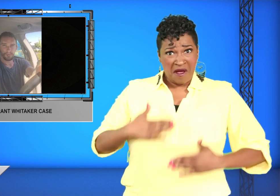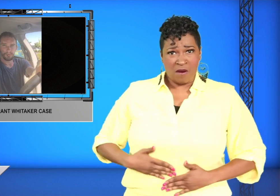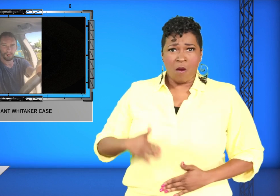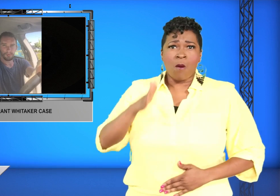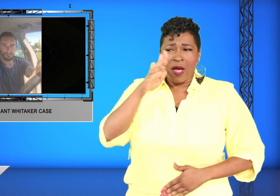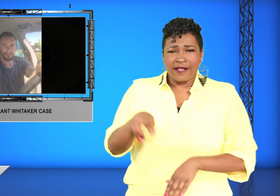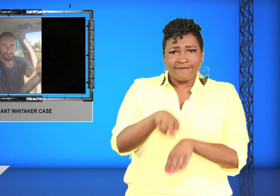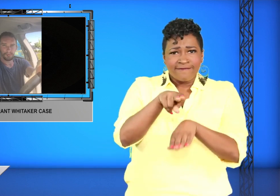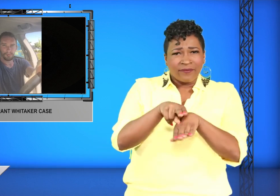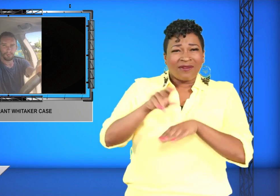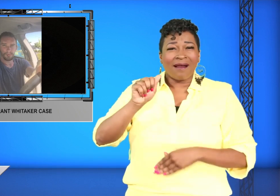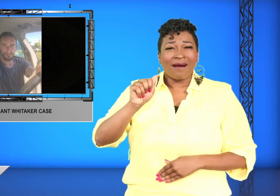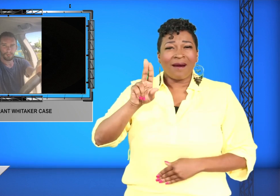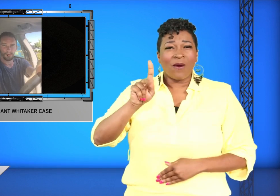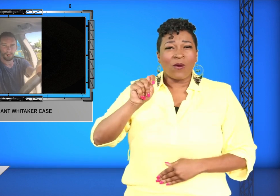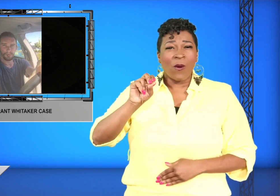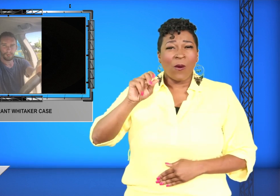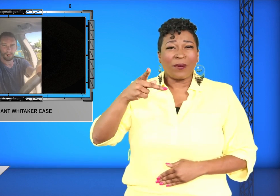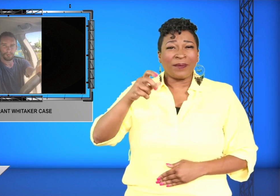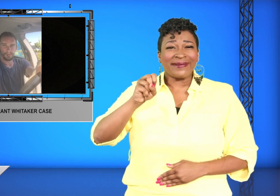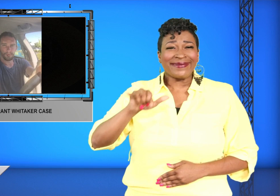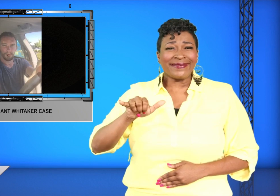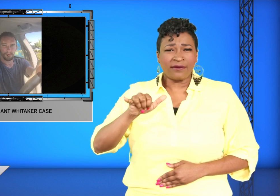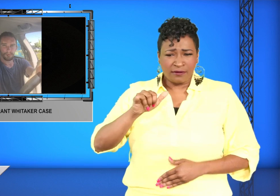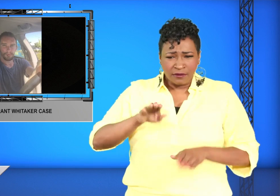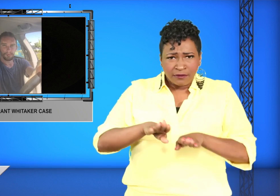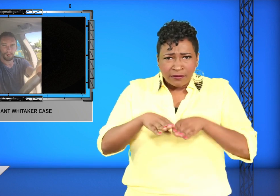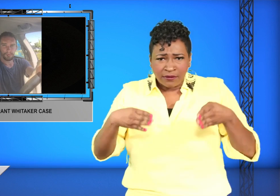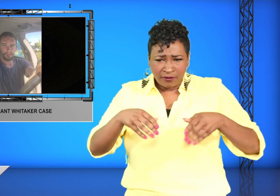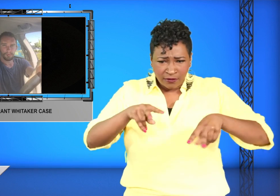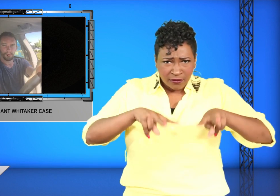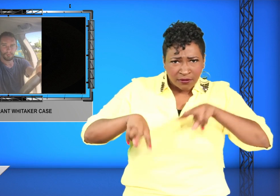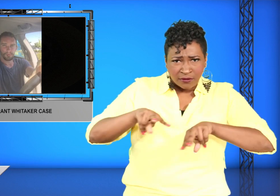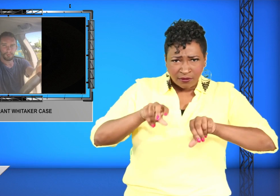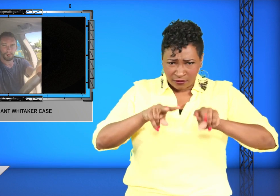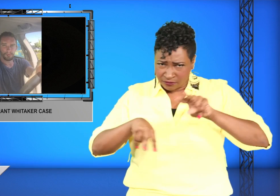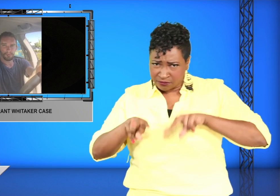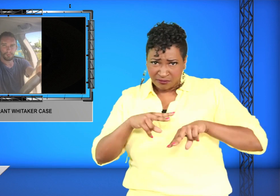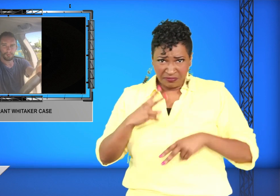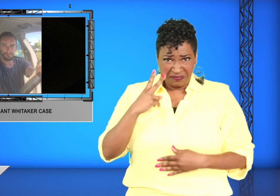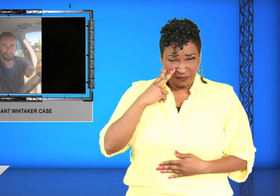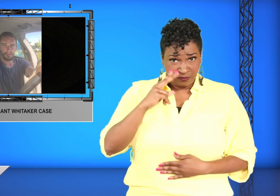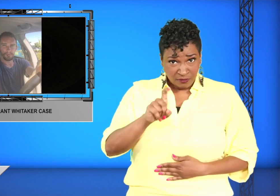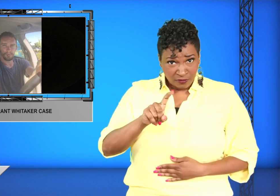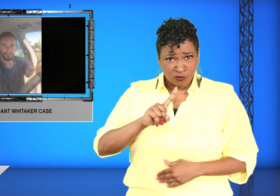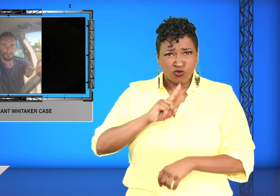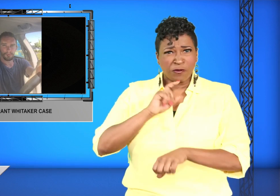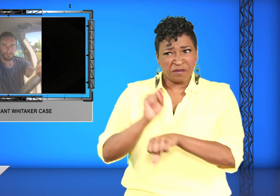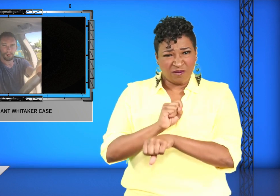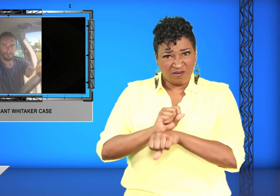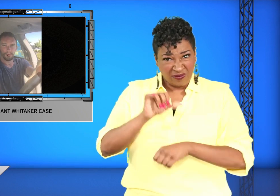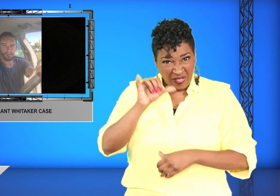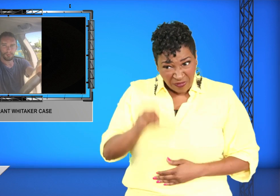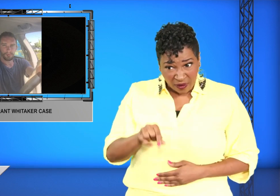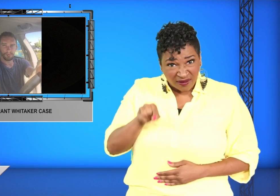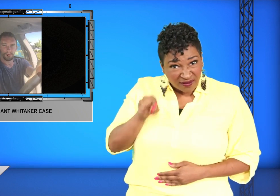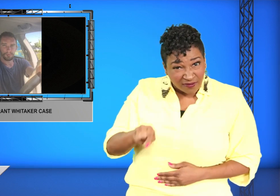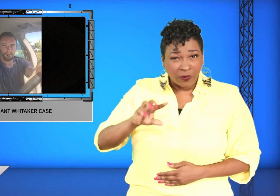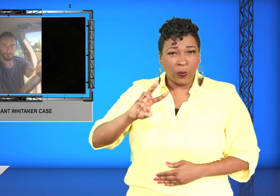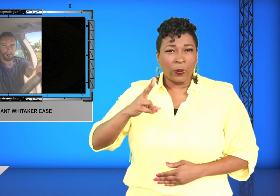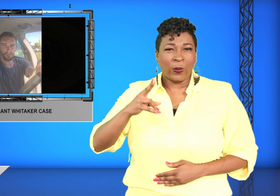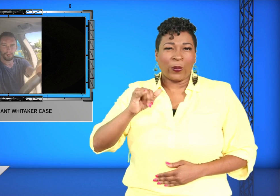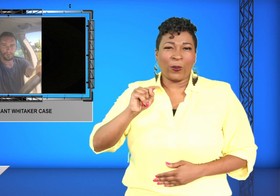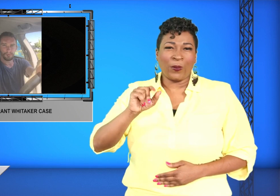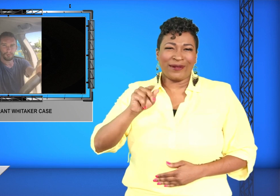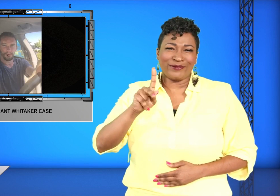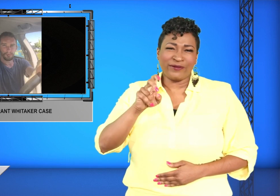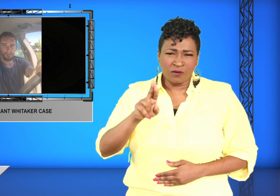An autopsy will confirm if it is Whitaker and